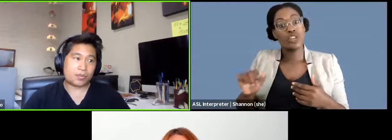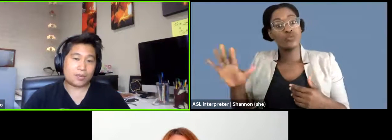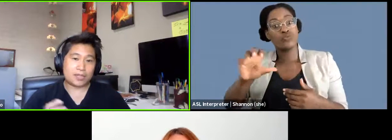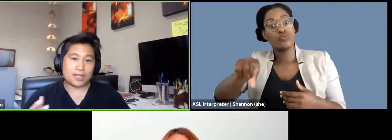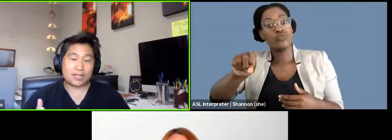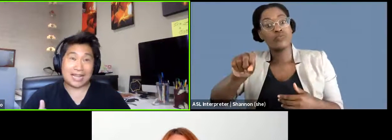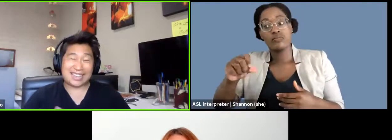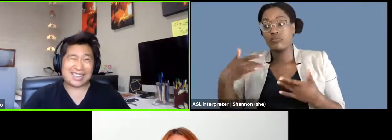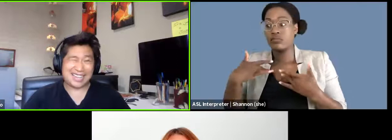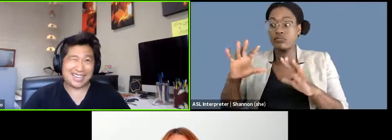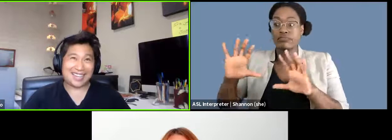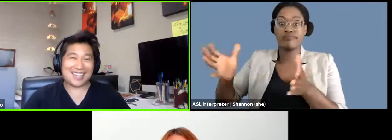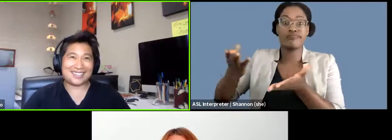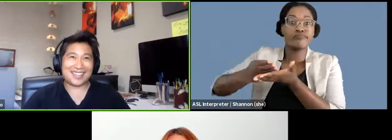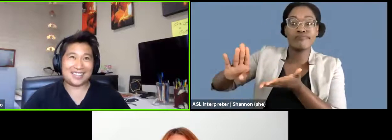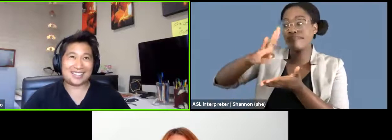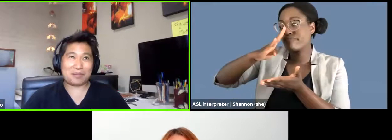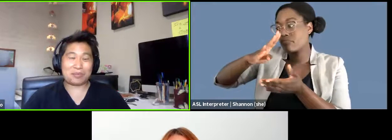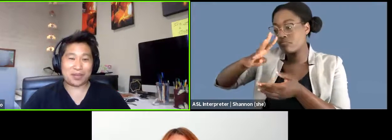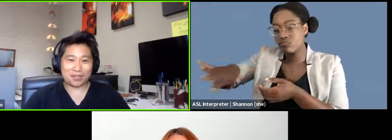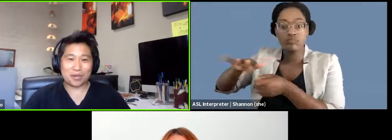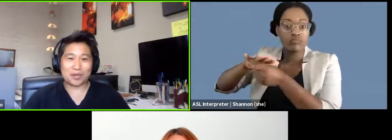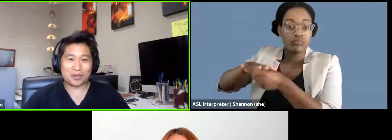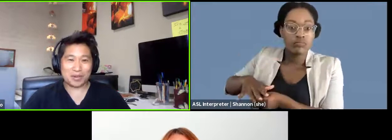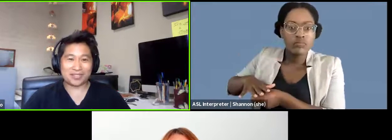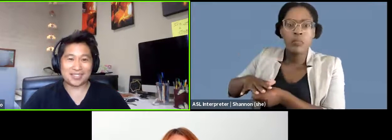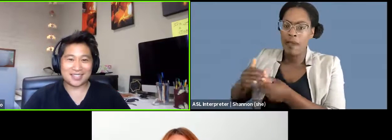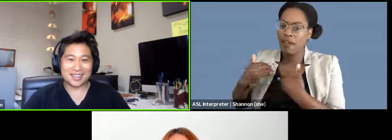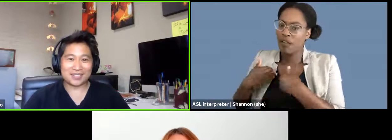The representation I have at Gladly is that I am very vocal about this stuff.